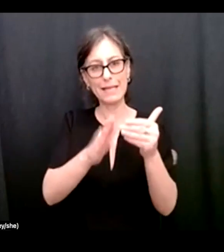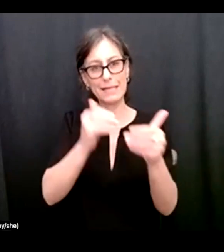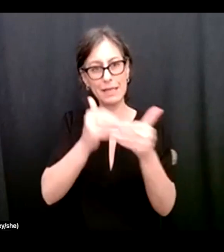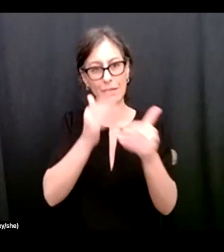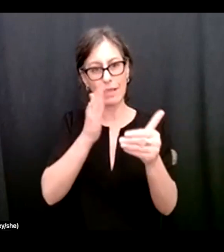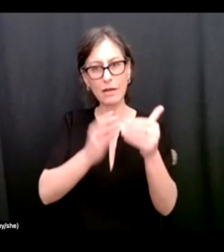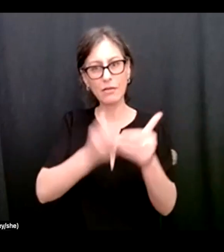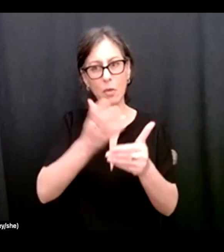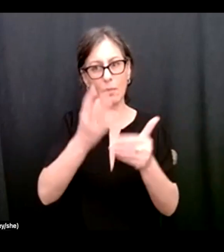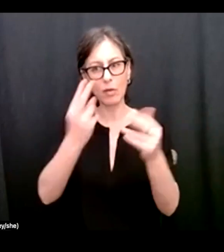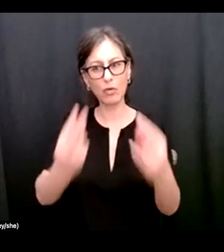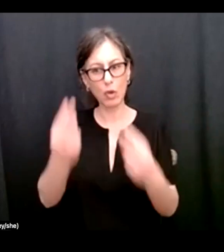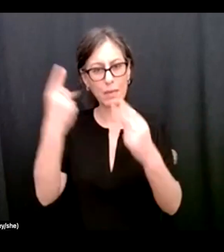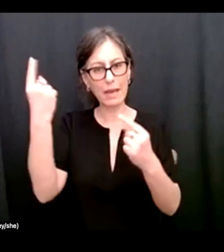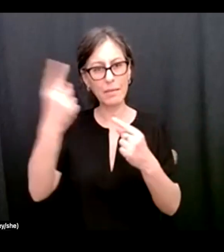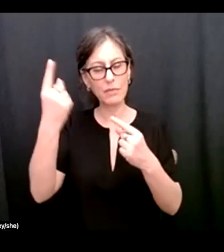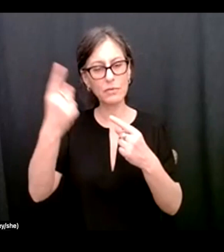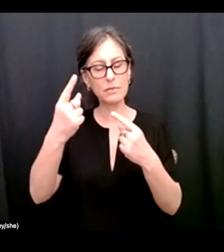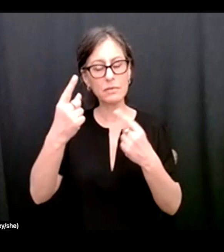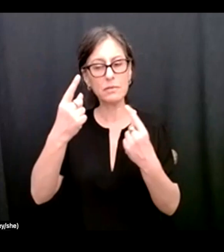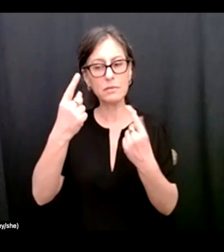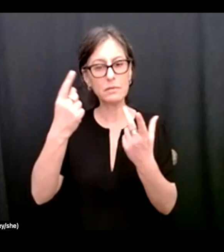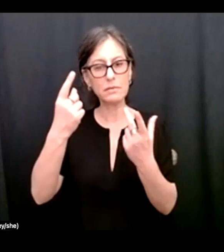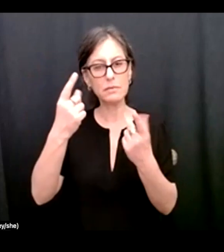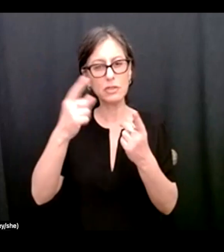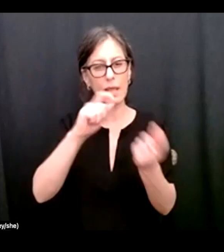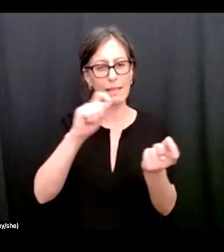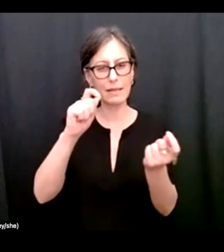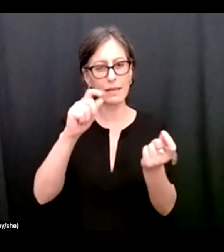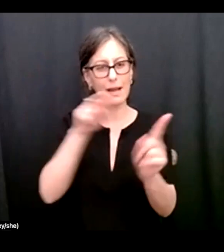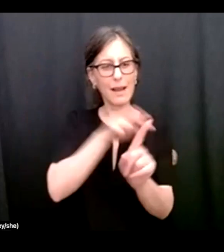you're reminiscing about something in a way that shifts the point of view or the perspective,